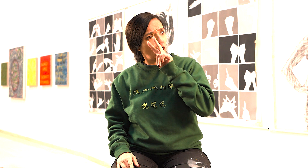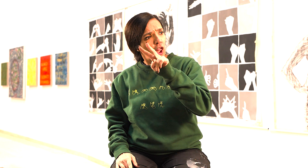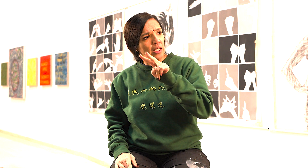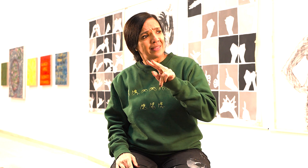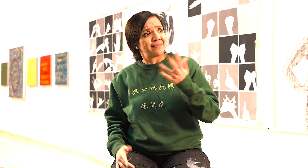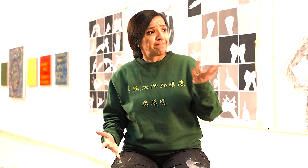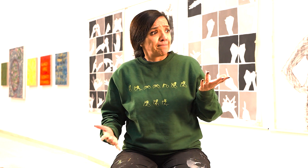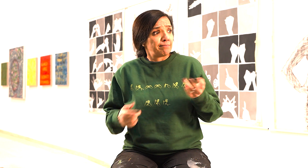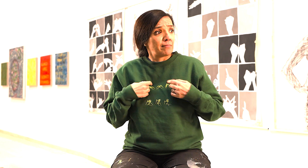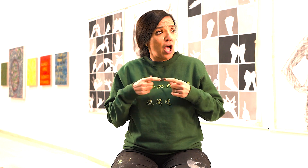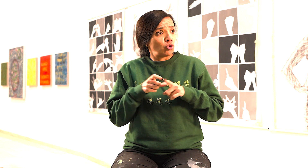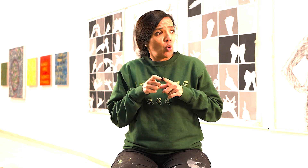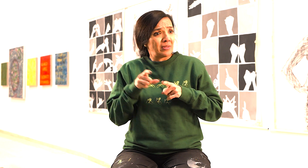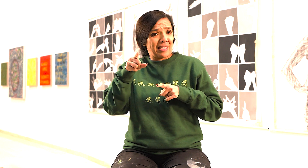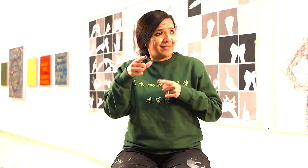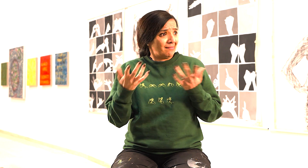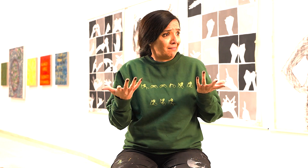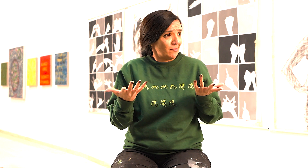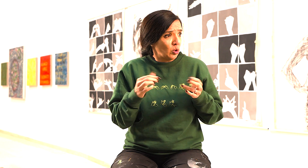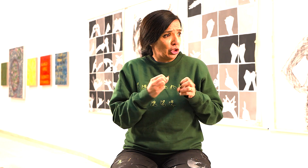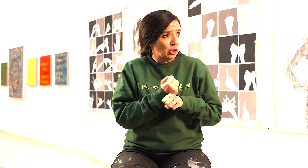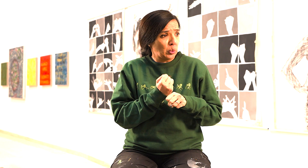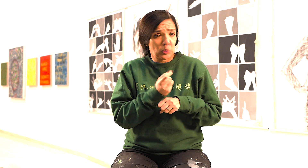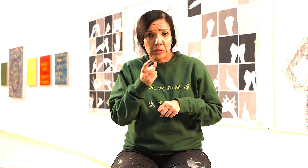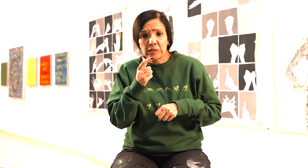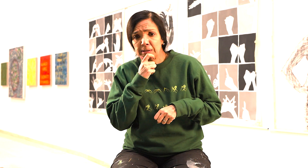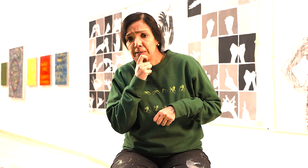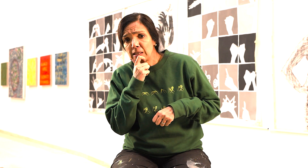"What are you looking at your daughter for?" and she said, "My daughter is struggling, and I don't know